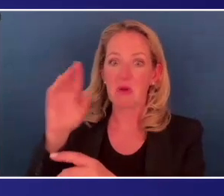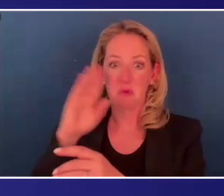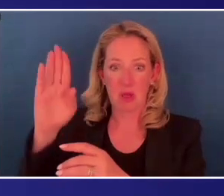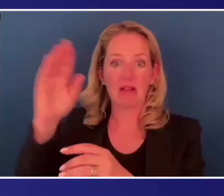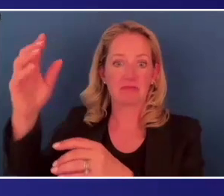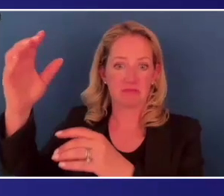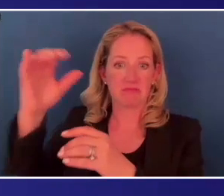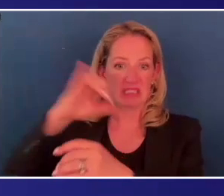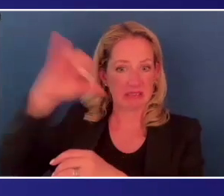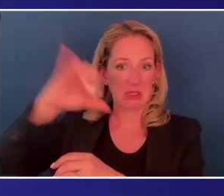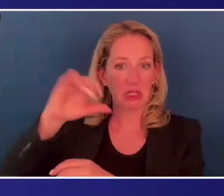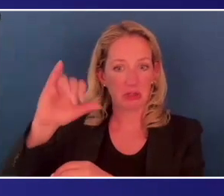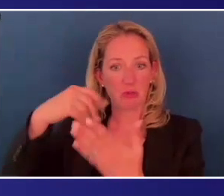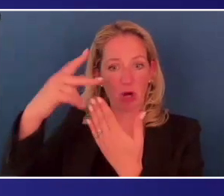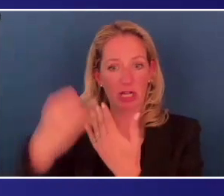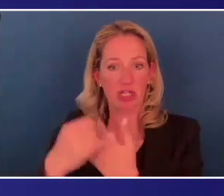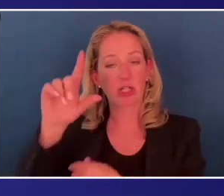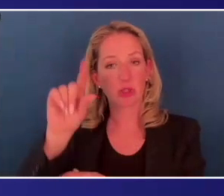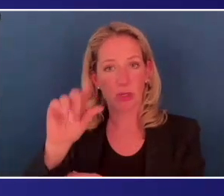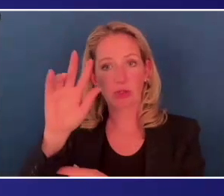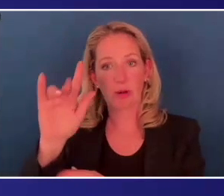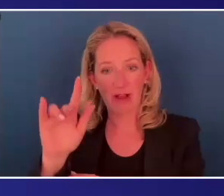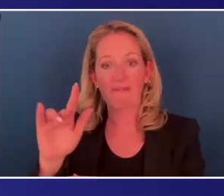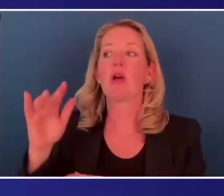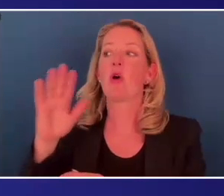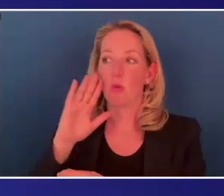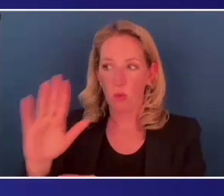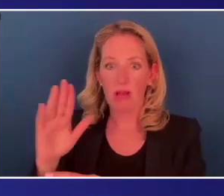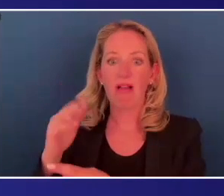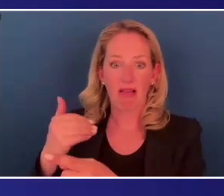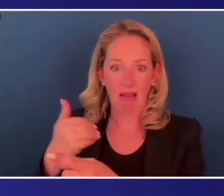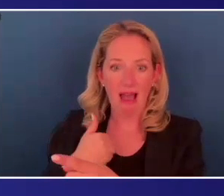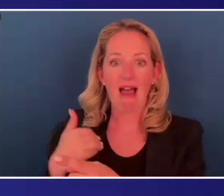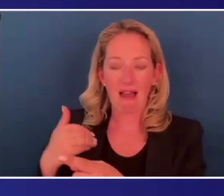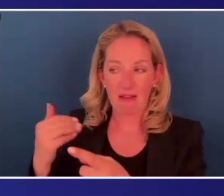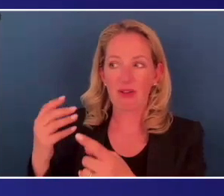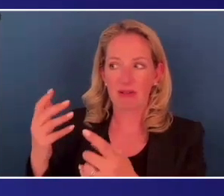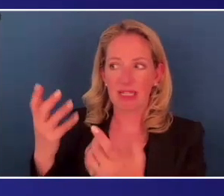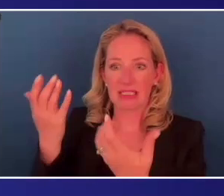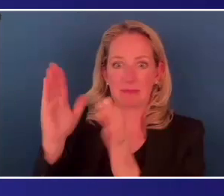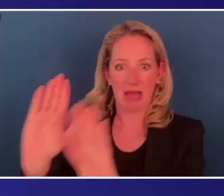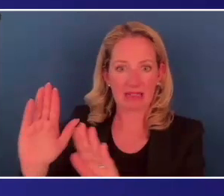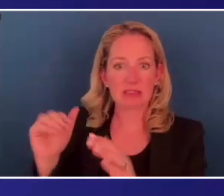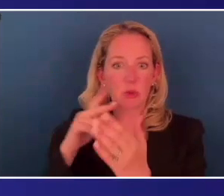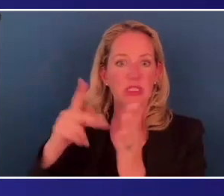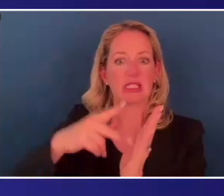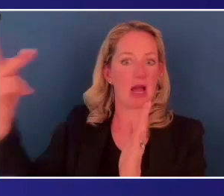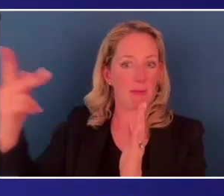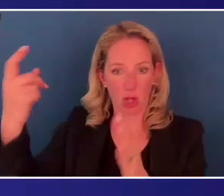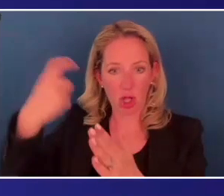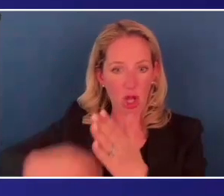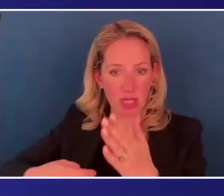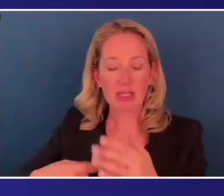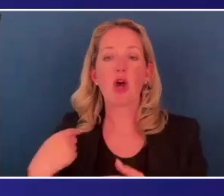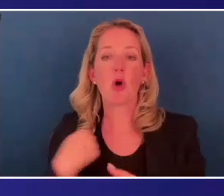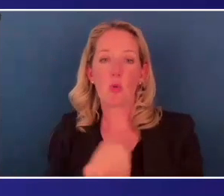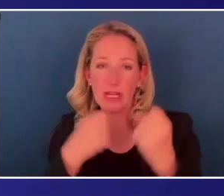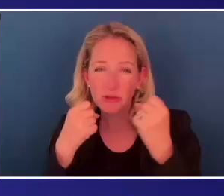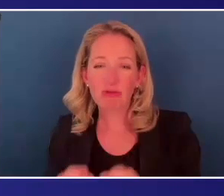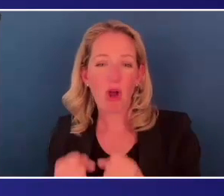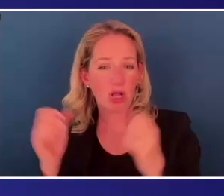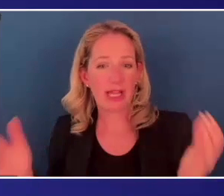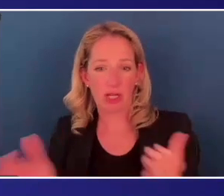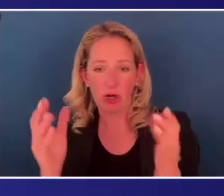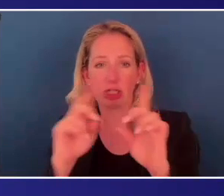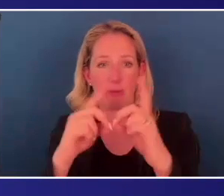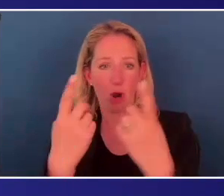This would have a detrimental impact on borrowers living in poverty and working families more generally, and we strongly encourage the Department of Education to avoid making such detrimental changes.